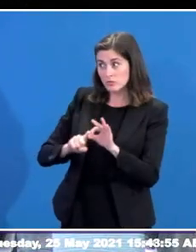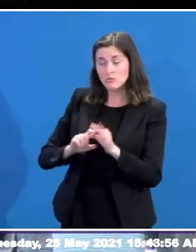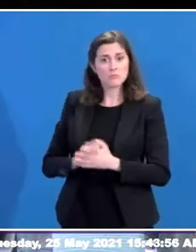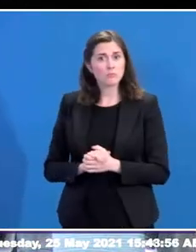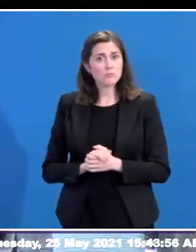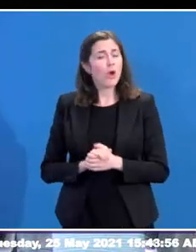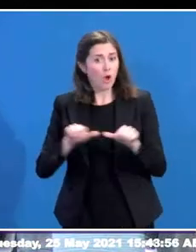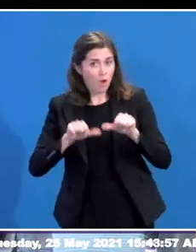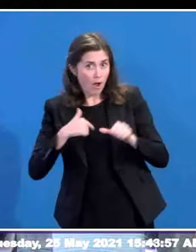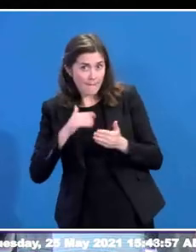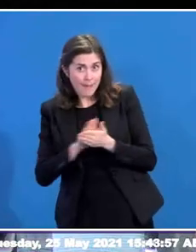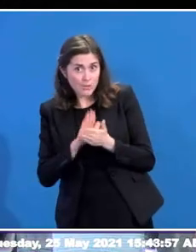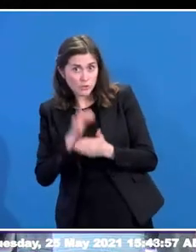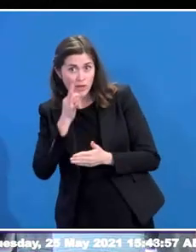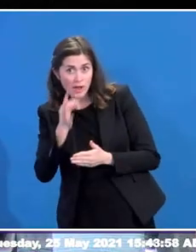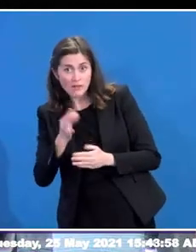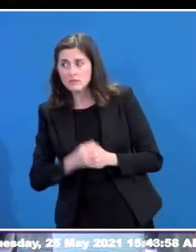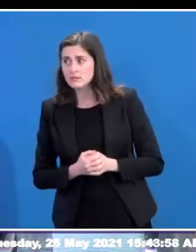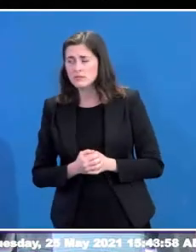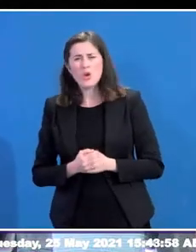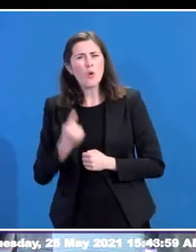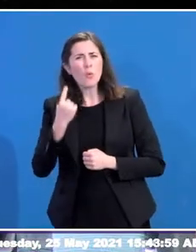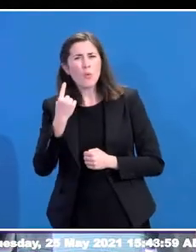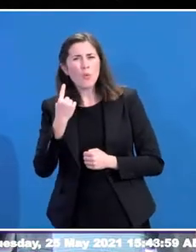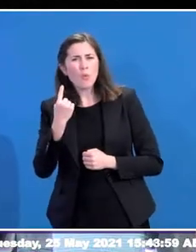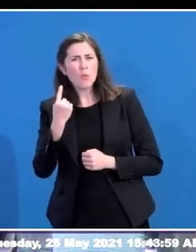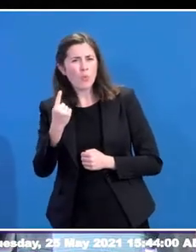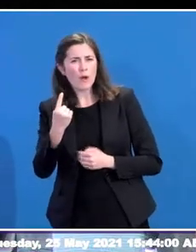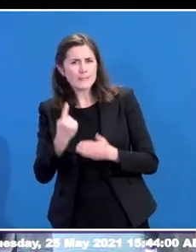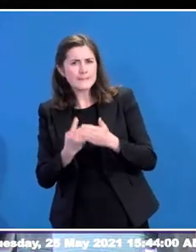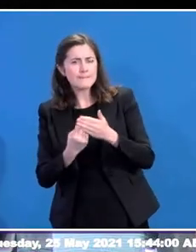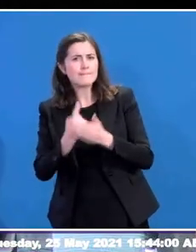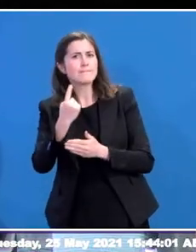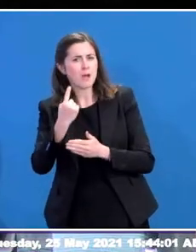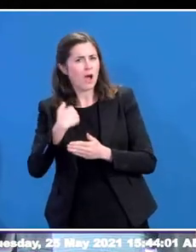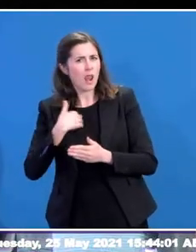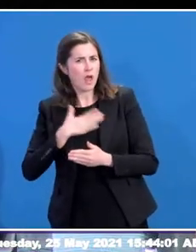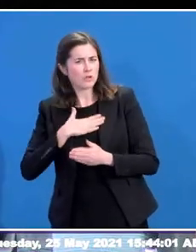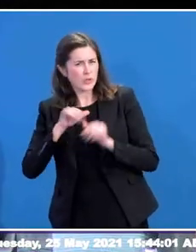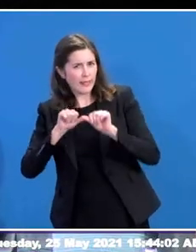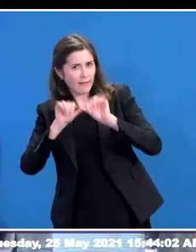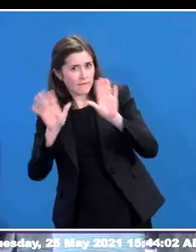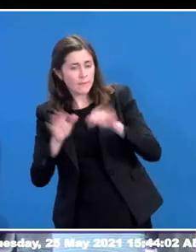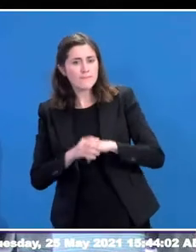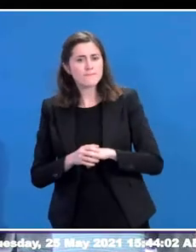One of the matters arises out of evidence but I have no difficulty Well, I think perhaps given the time and so on, the best thing might